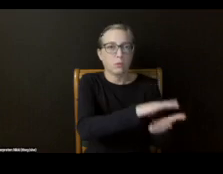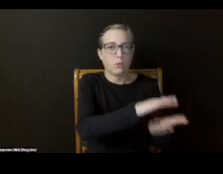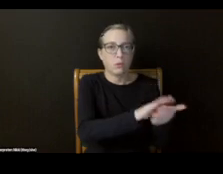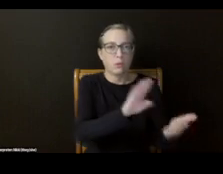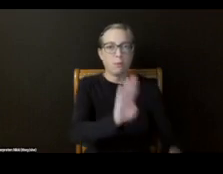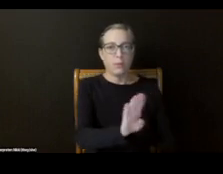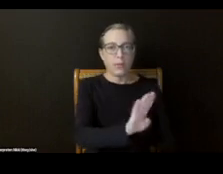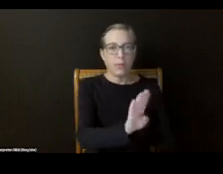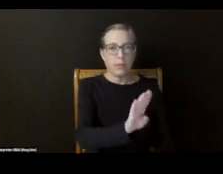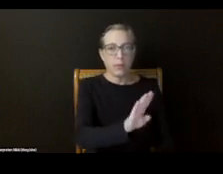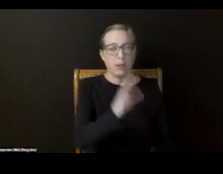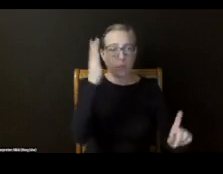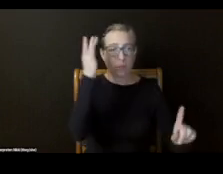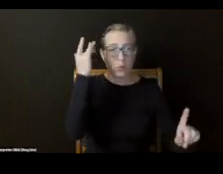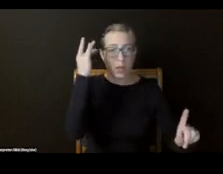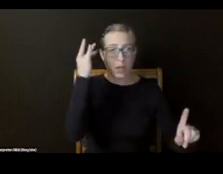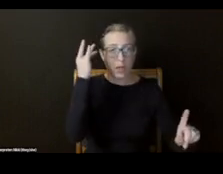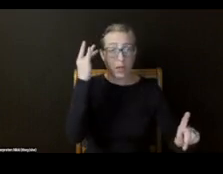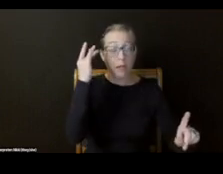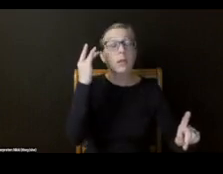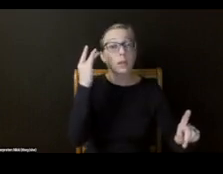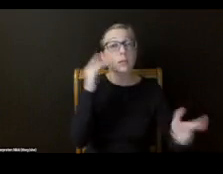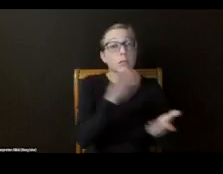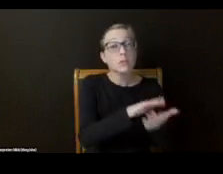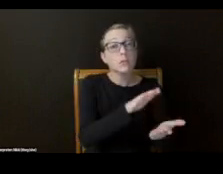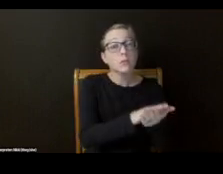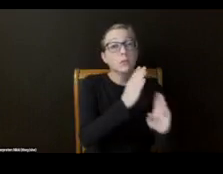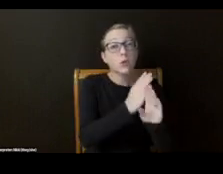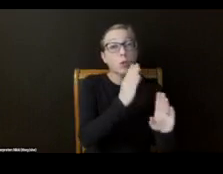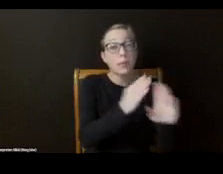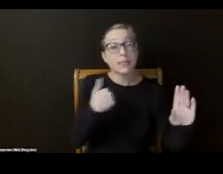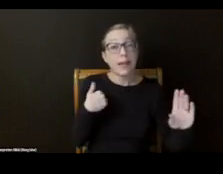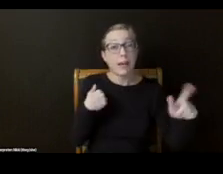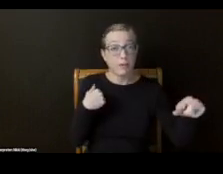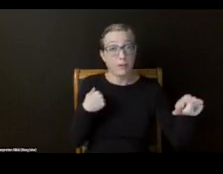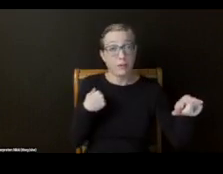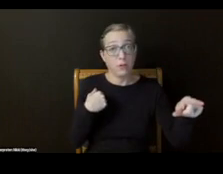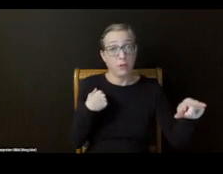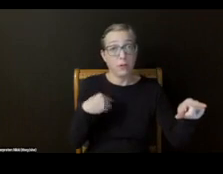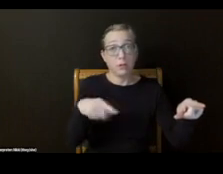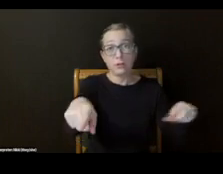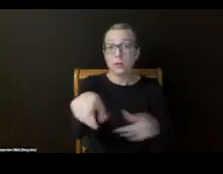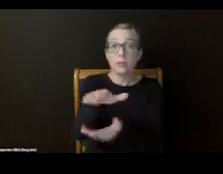and school starts or pre school starts next week.